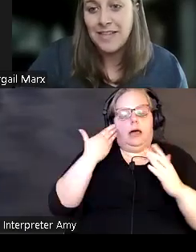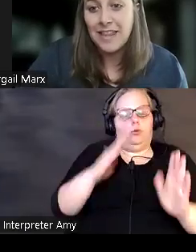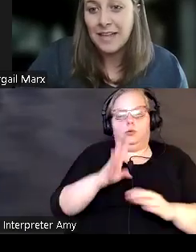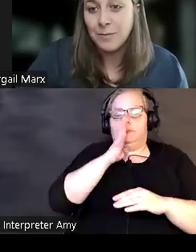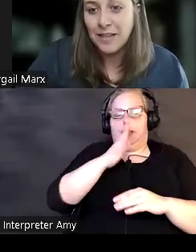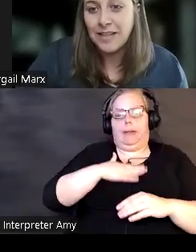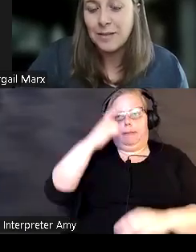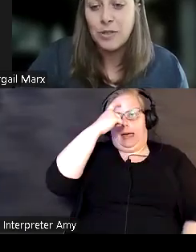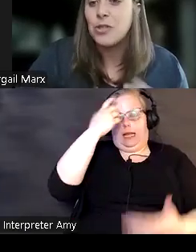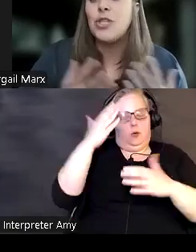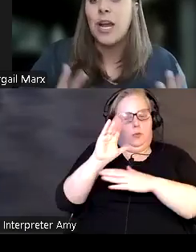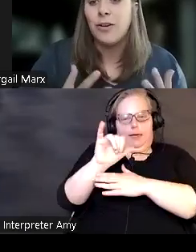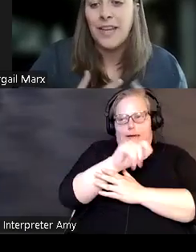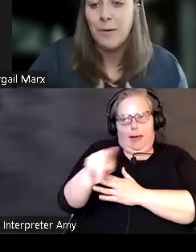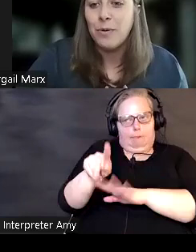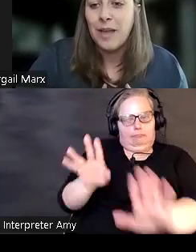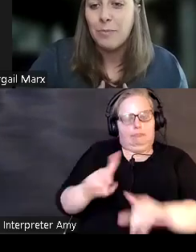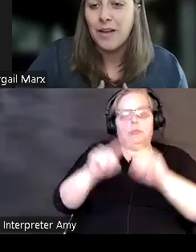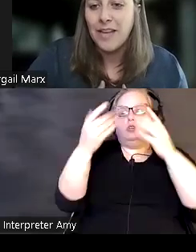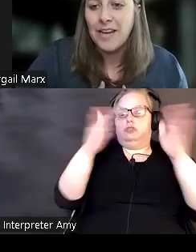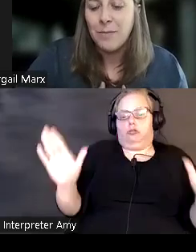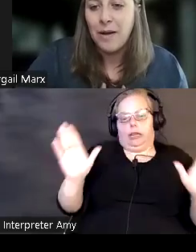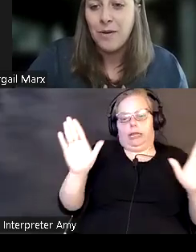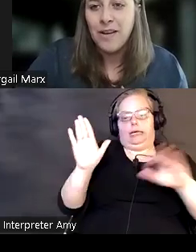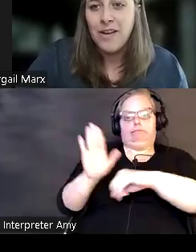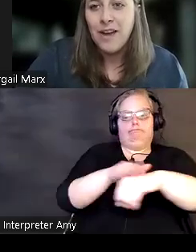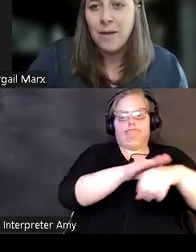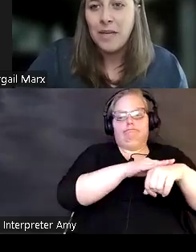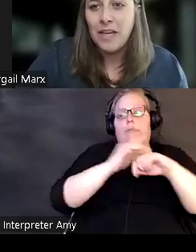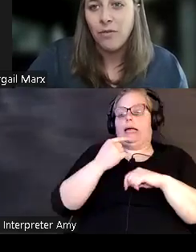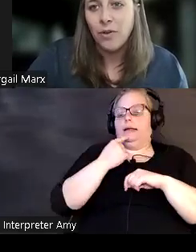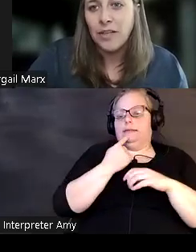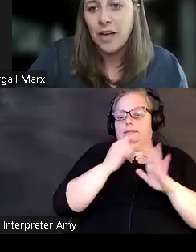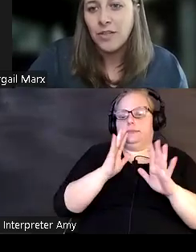to say that's what this is, but just generally I would put that plug in about being careful and